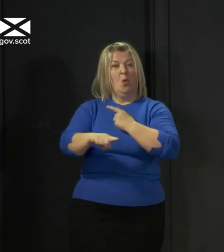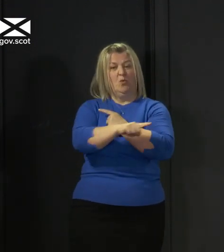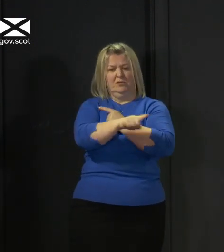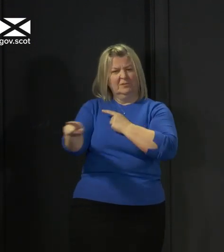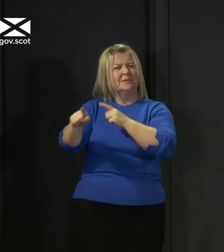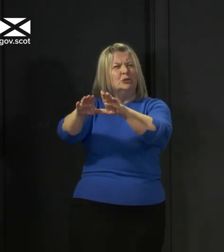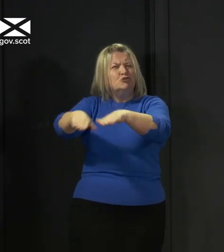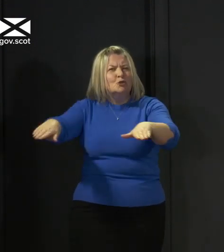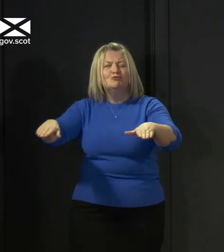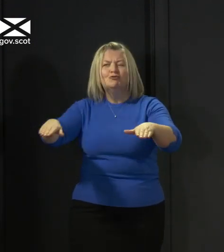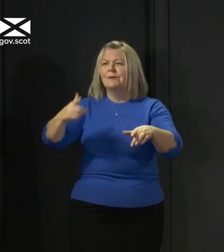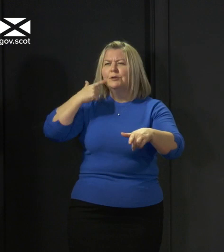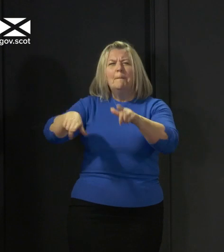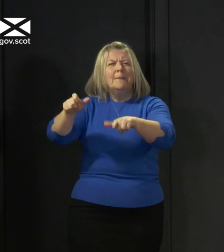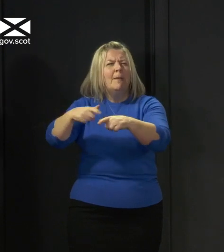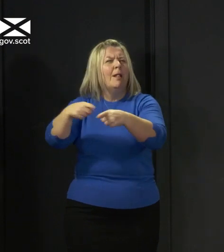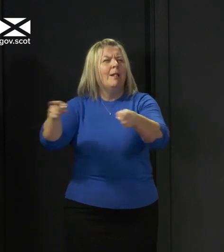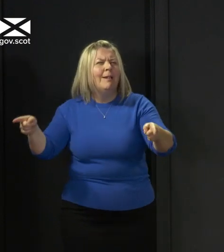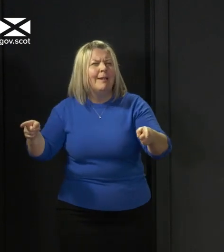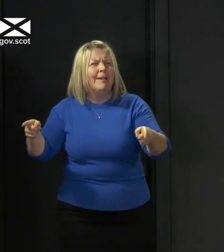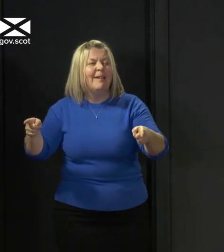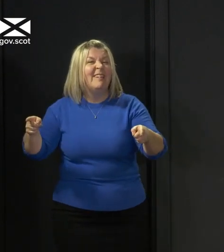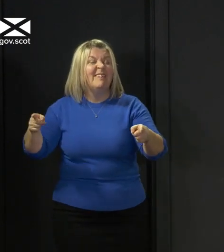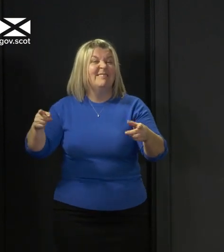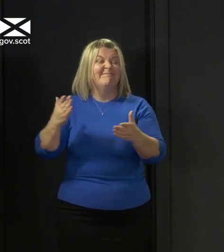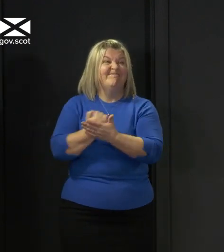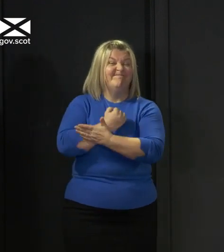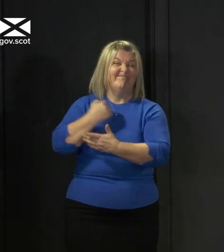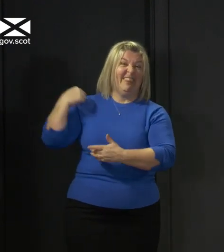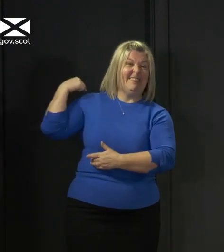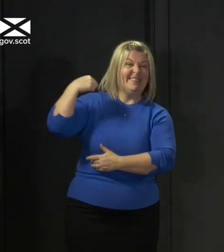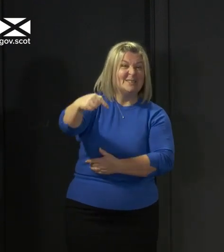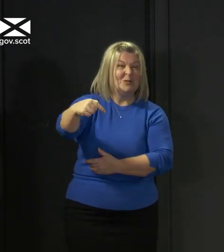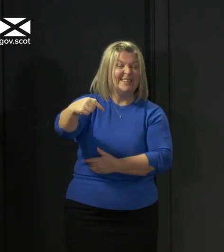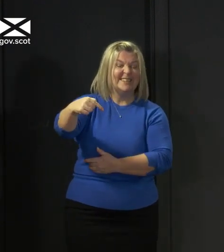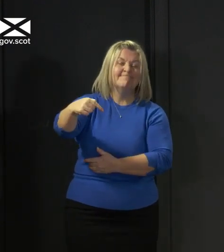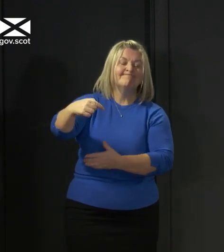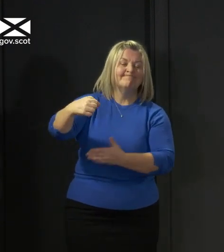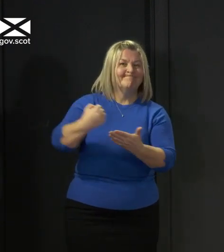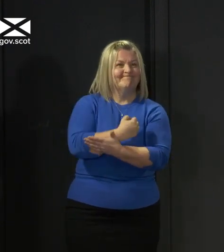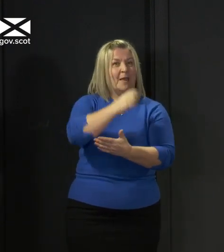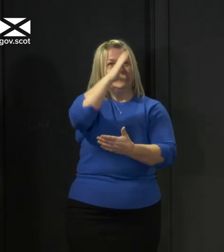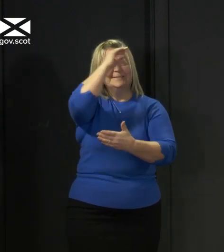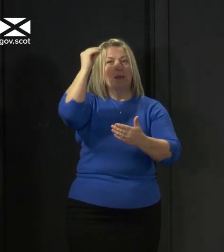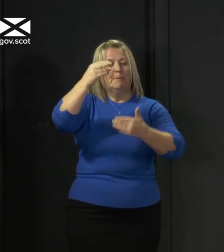week today in fact would start the mark the start of the summer term I said